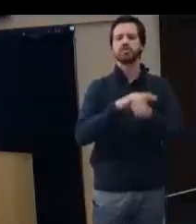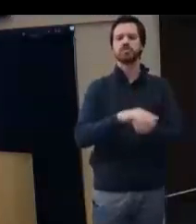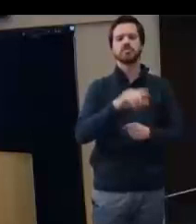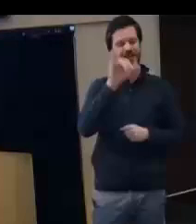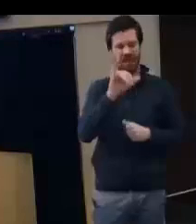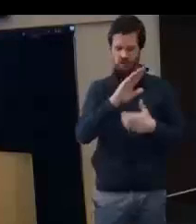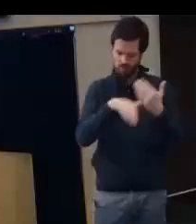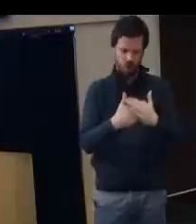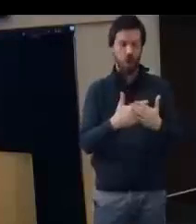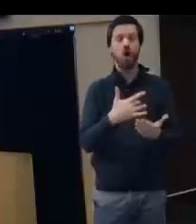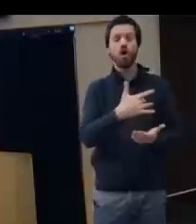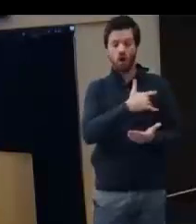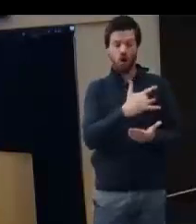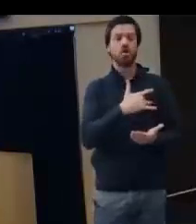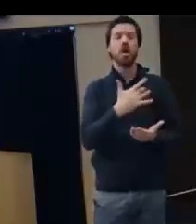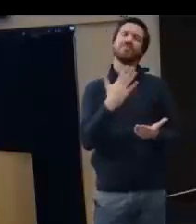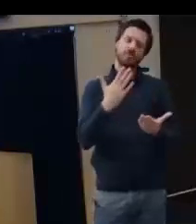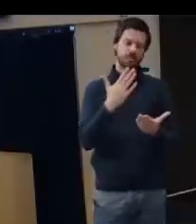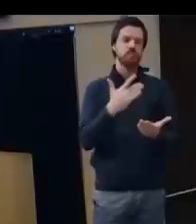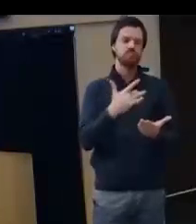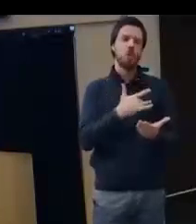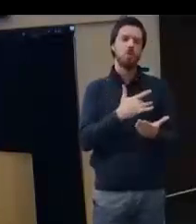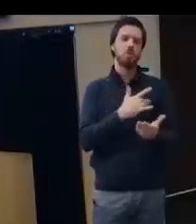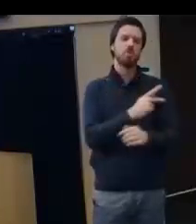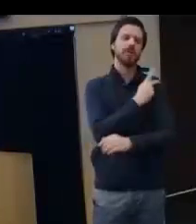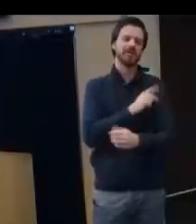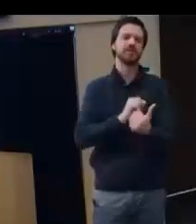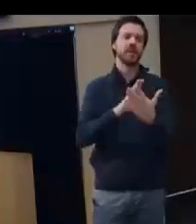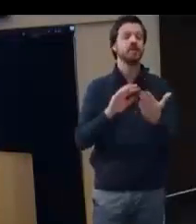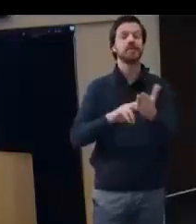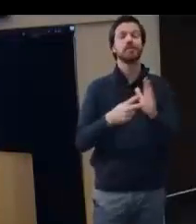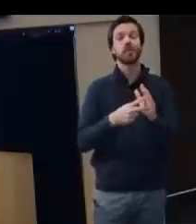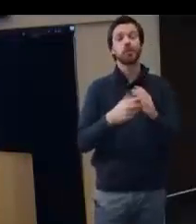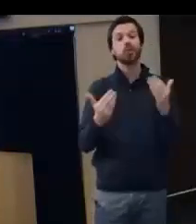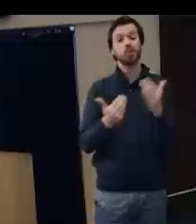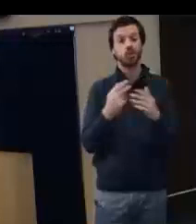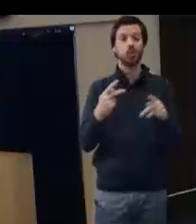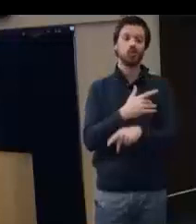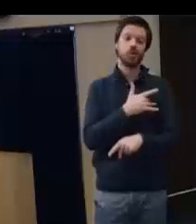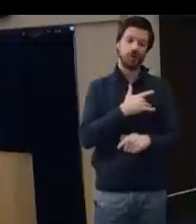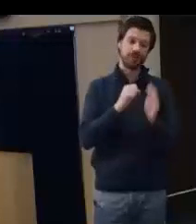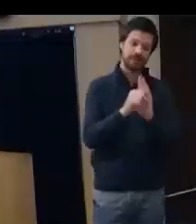cardiac patient might face so they face new or worsening cardiac symptoms uh dealing with